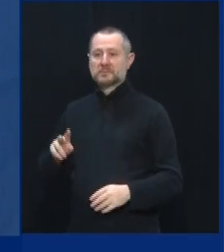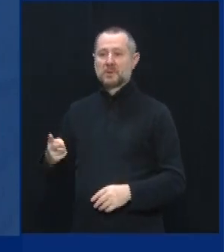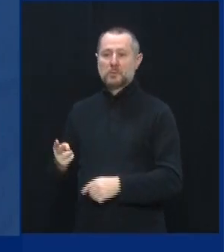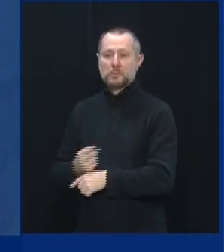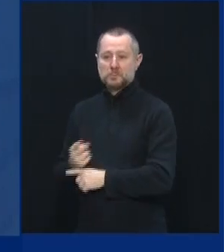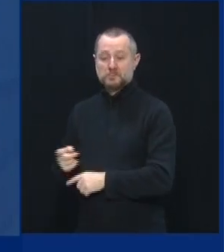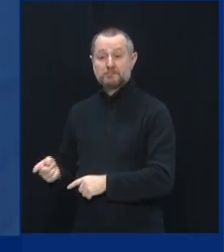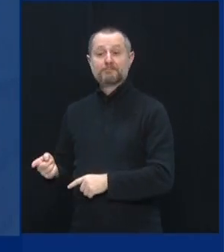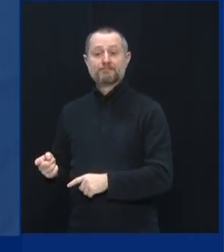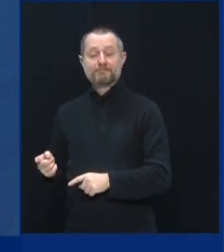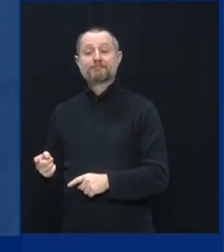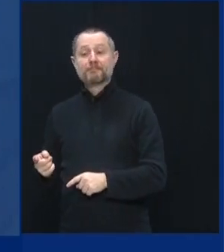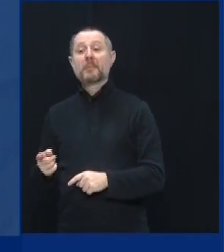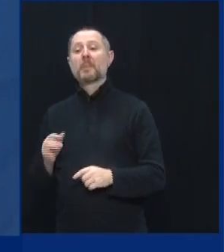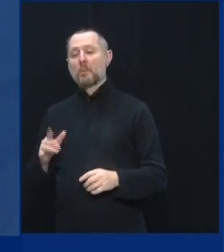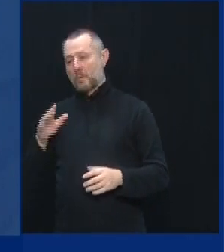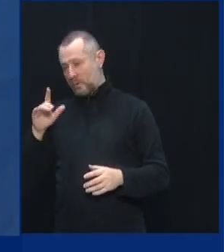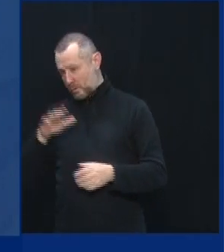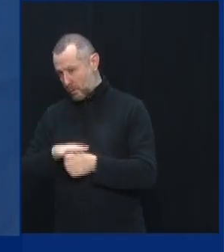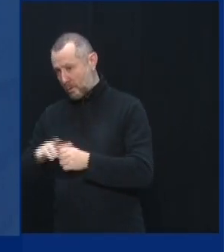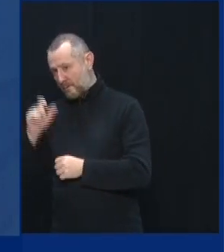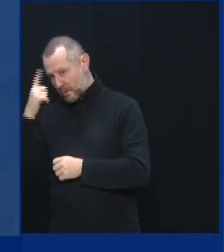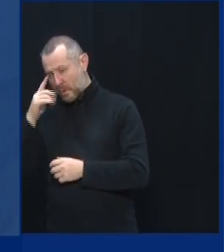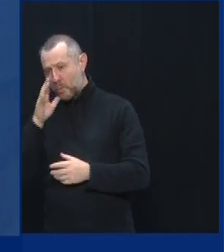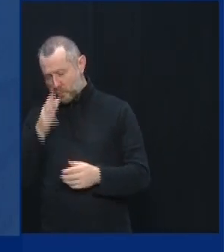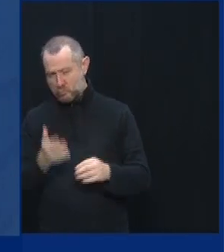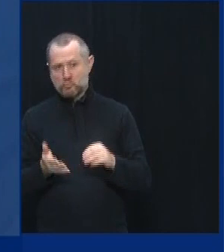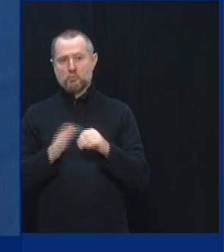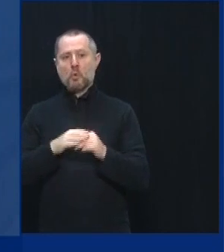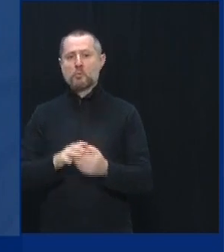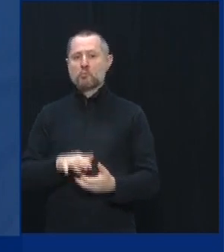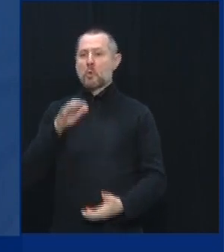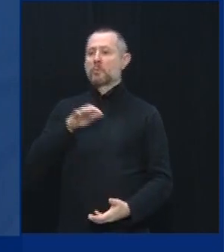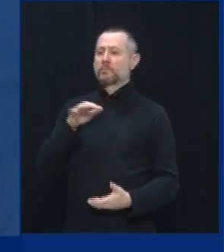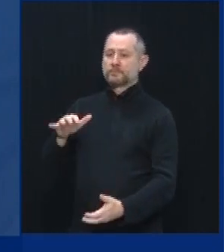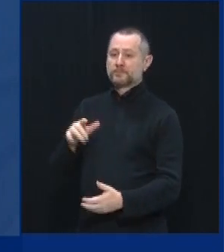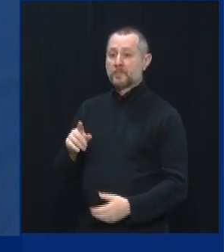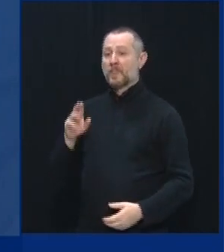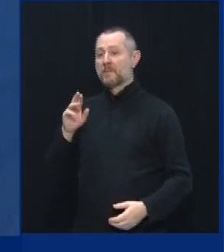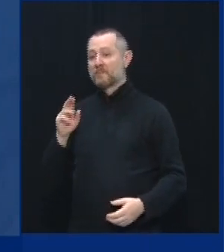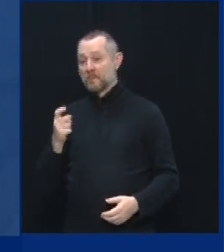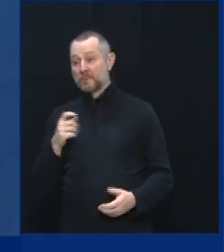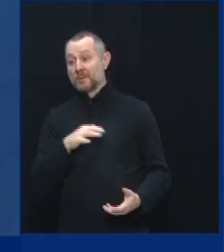IS, BUT THAT'S WHERE WE ARE NOW. IT'S JUST NOT ALLOWED. LOCAL GOVERNMENTS ARE GETTING